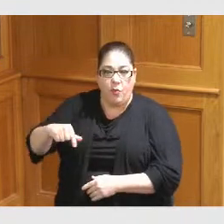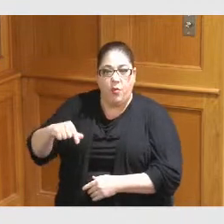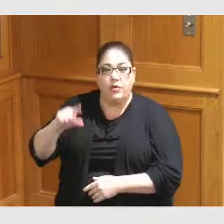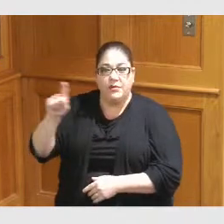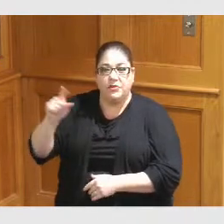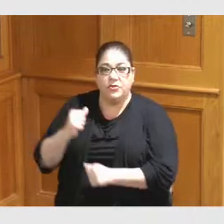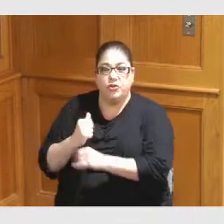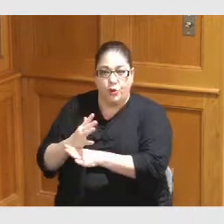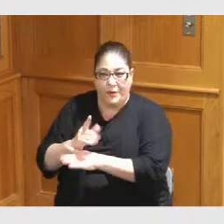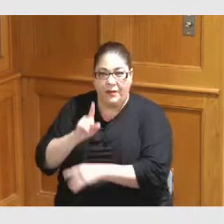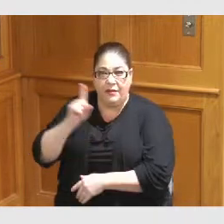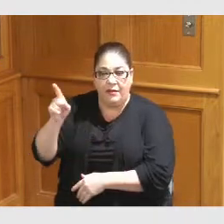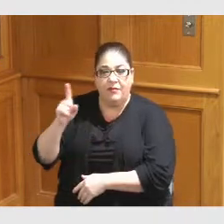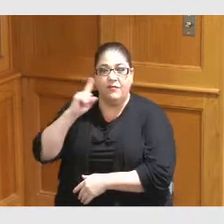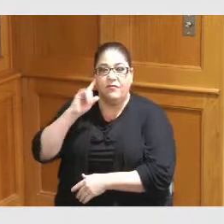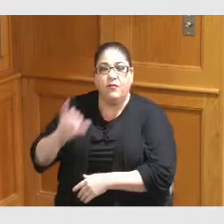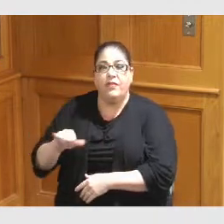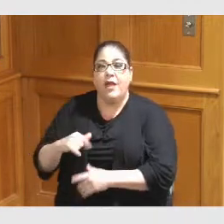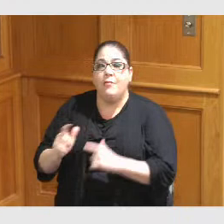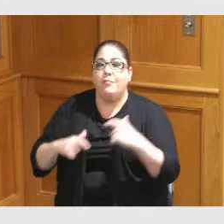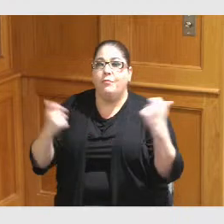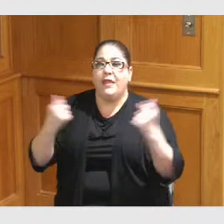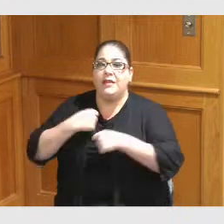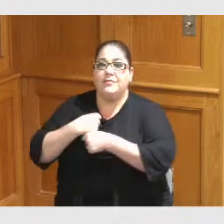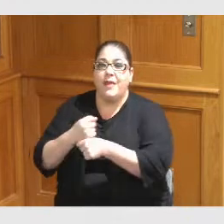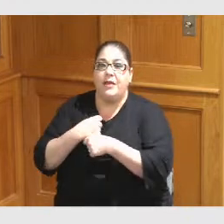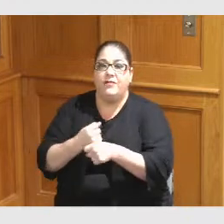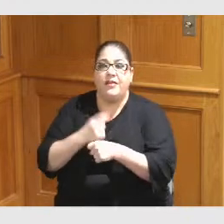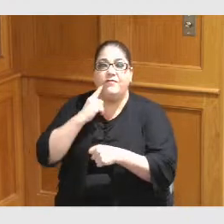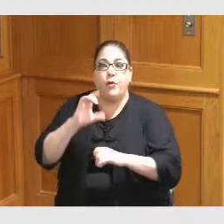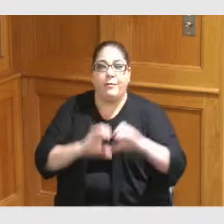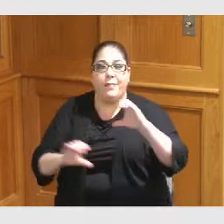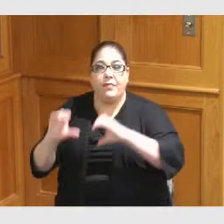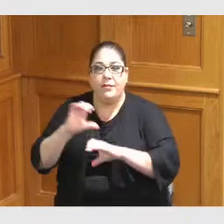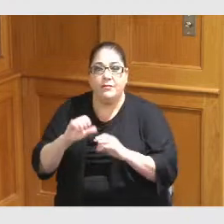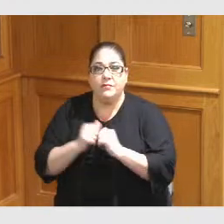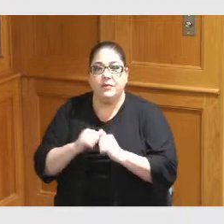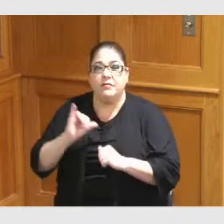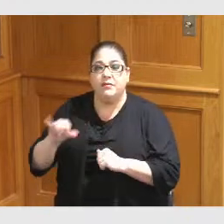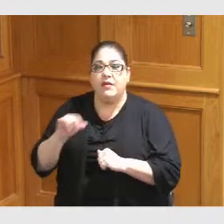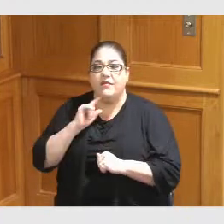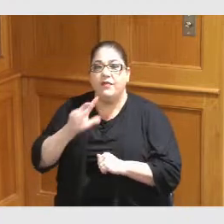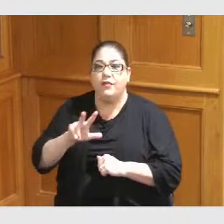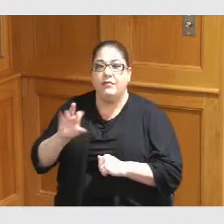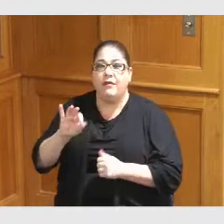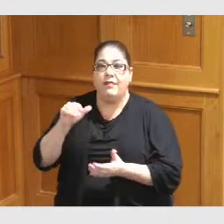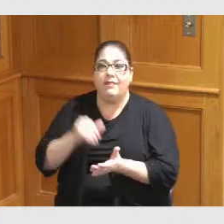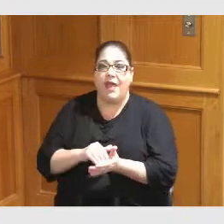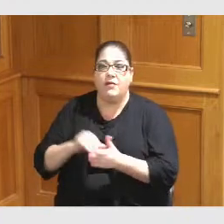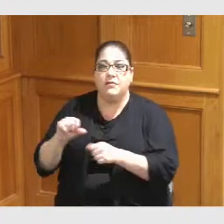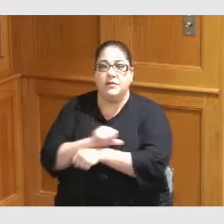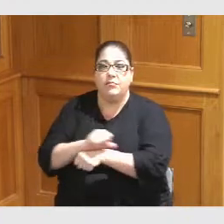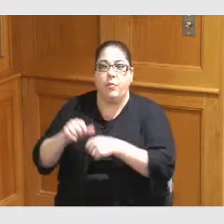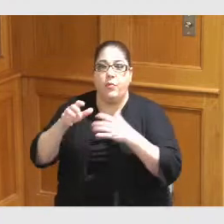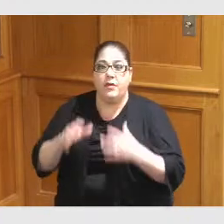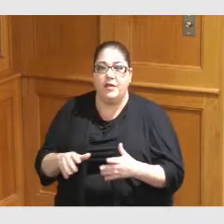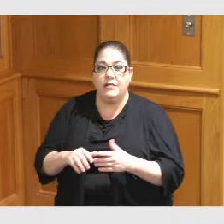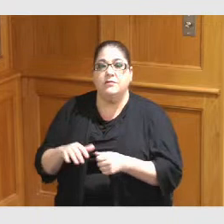Germany where also our biggest manufacturing site is located with over 39,000 employees Global ebsf